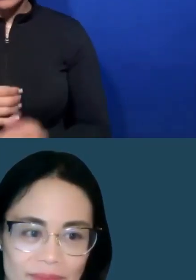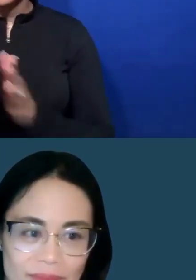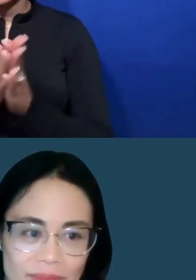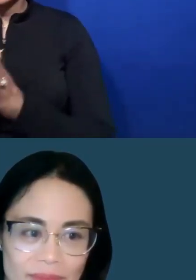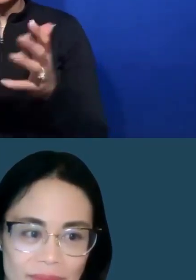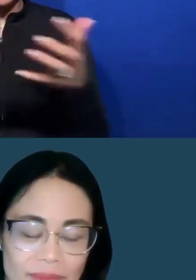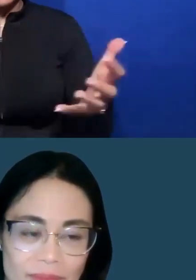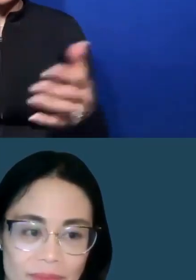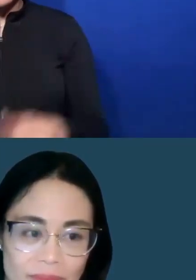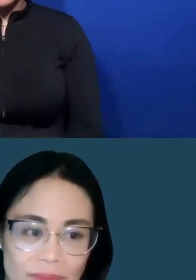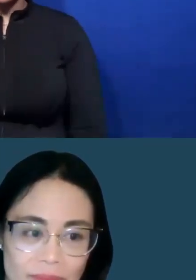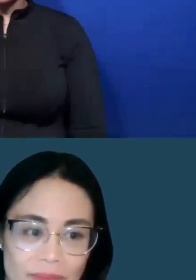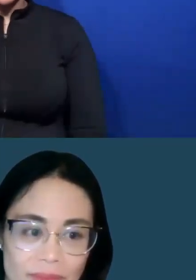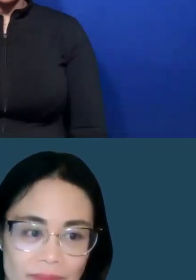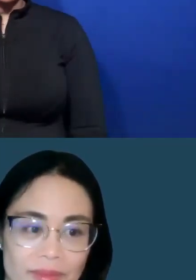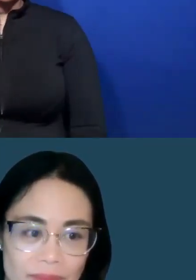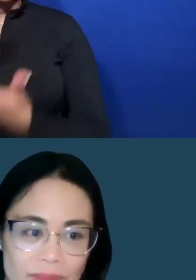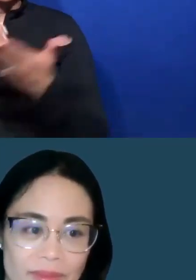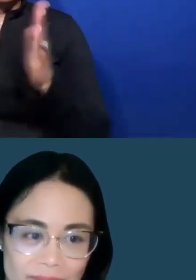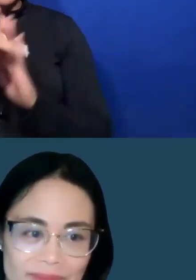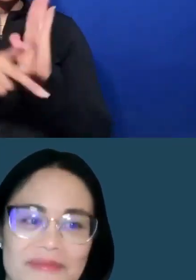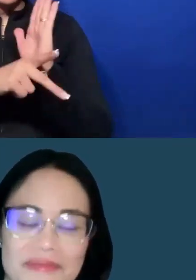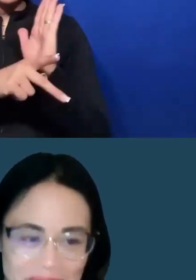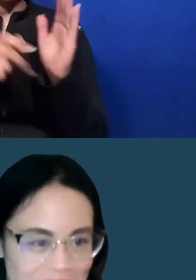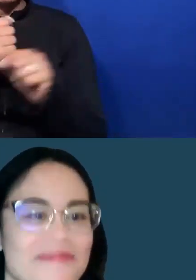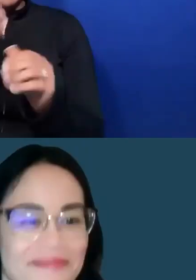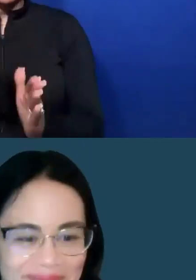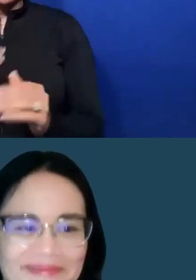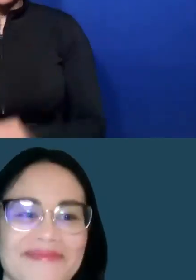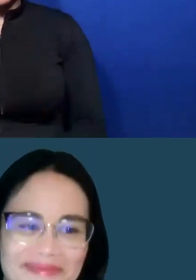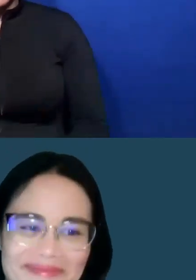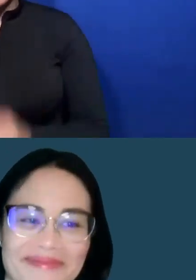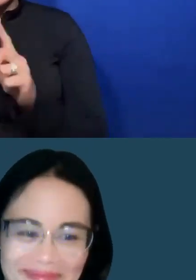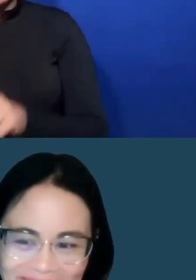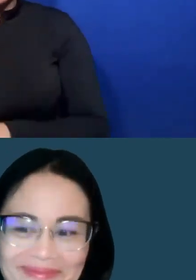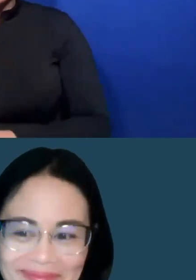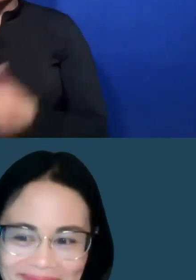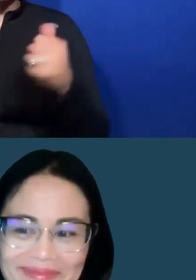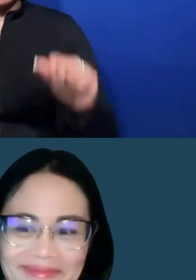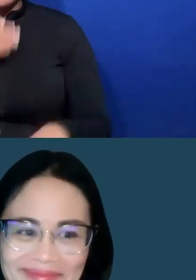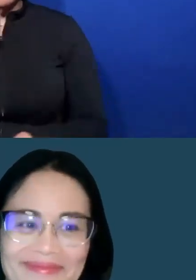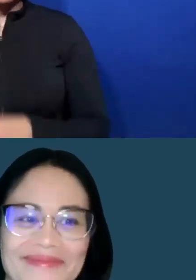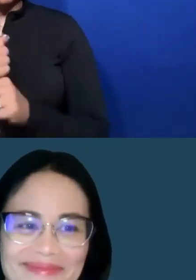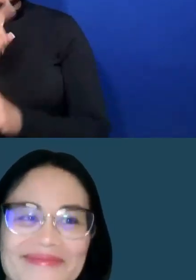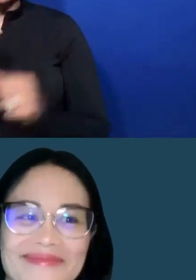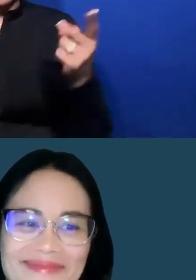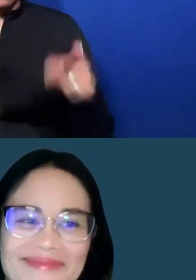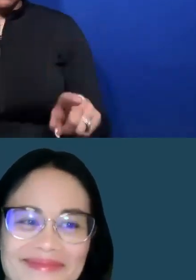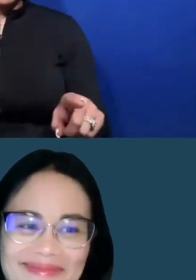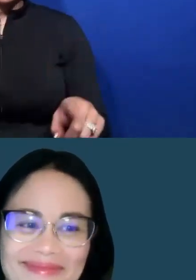I think that there are some policymakers who really need to hear from you. So I'm going to do my best to make that happen. I'll follow up with you for sure.